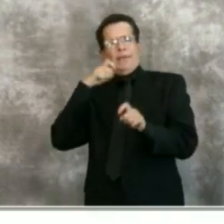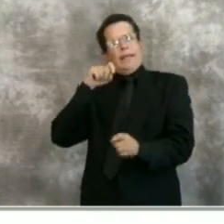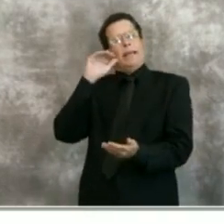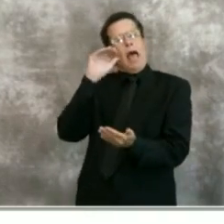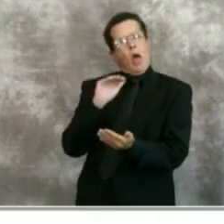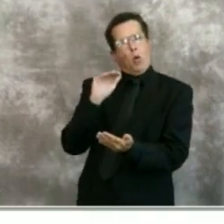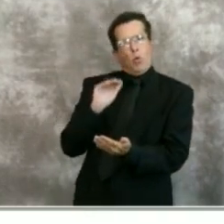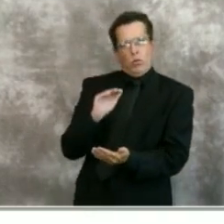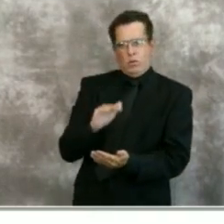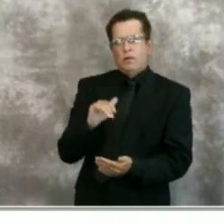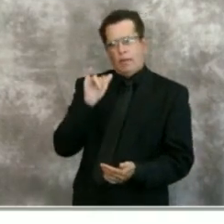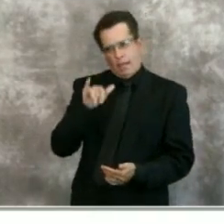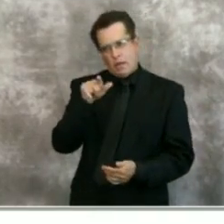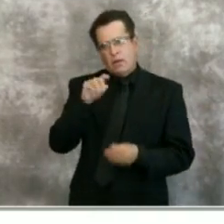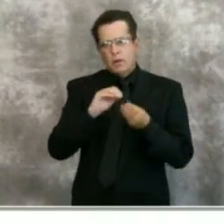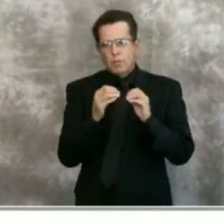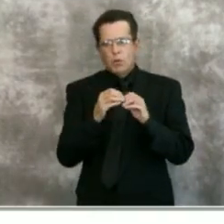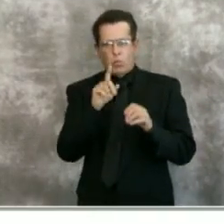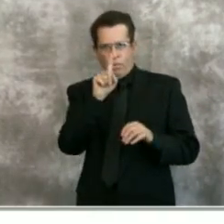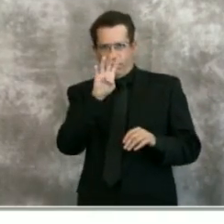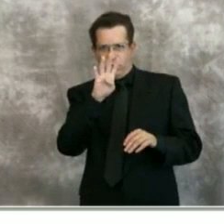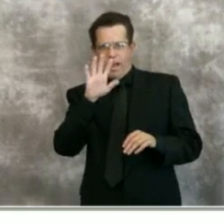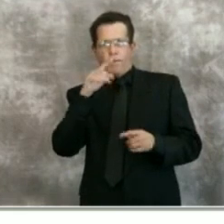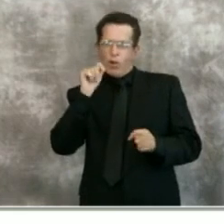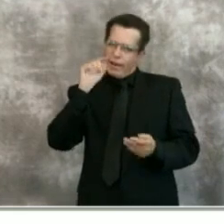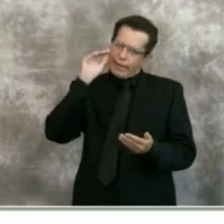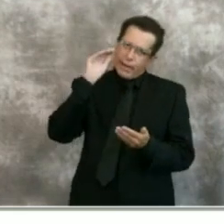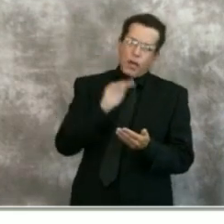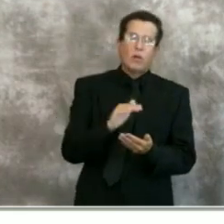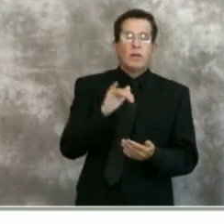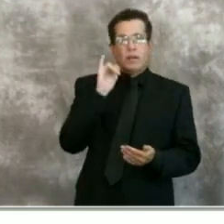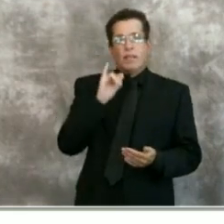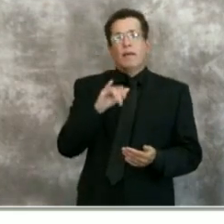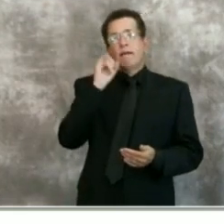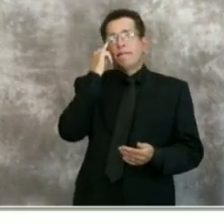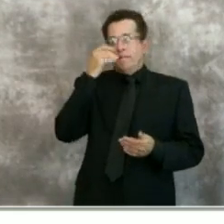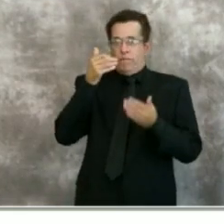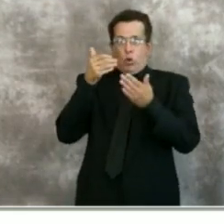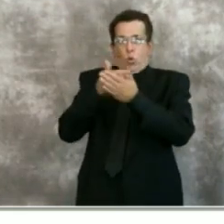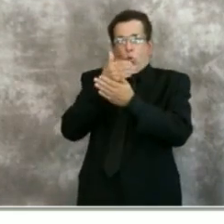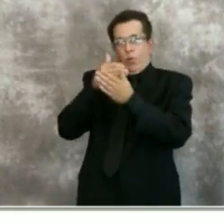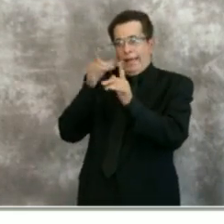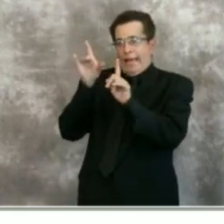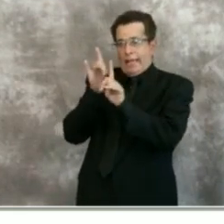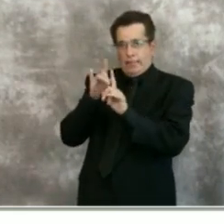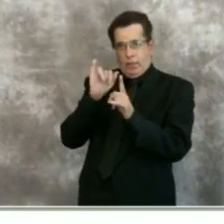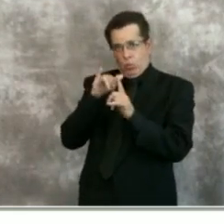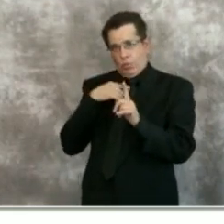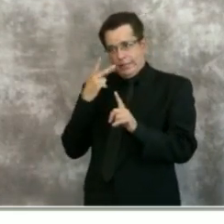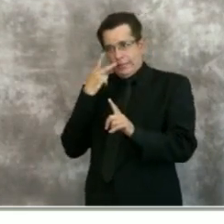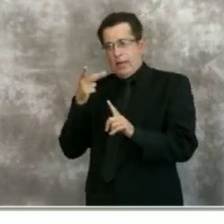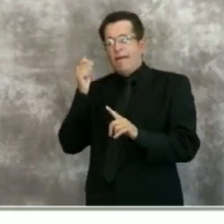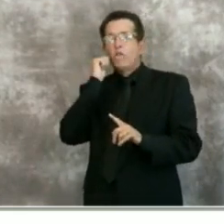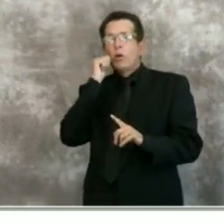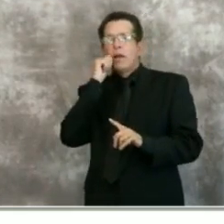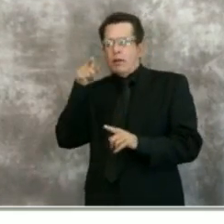DAYS. WHAT WE WANT TO SEE IS THAT THE ONE OF 45.3 CONTINUES